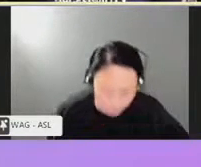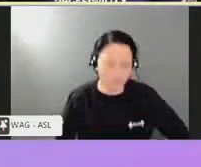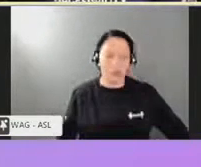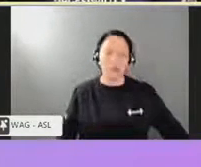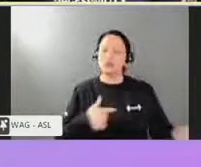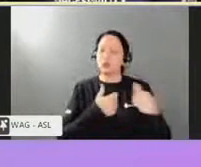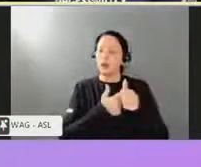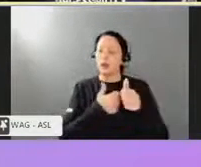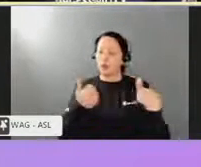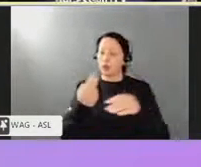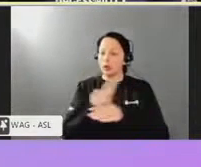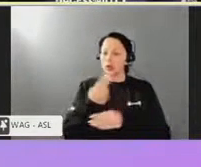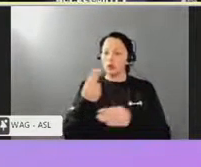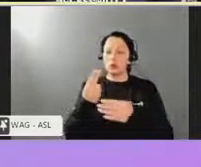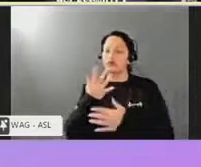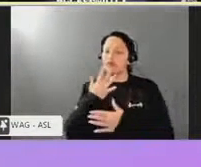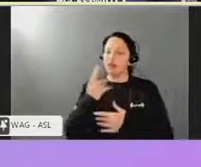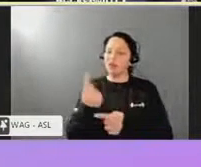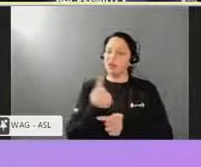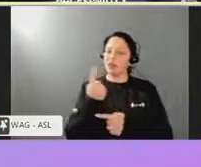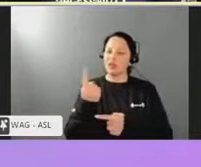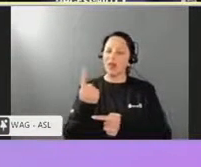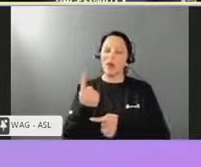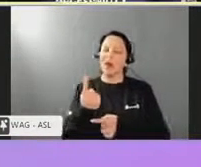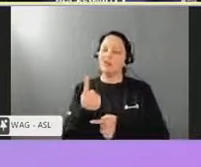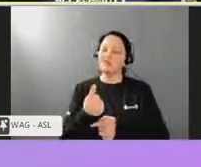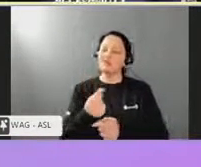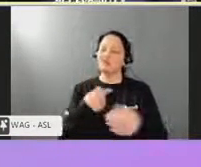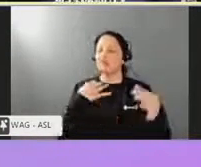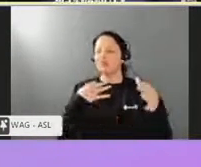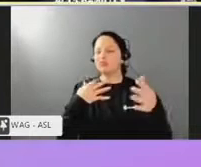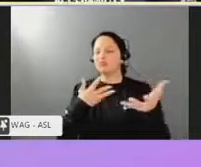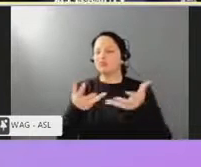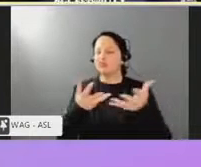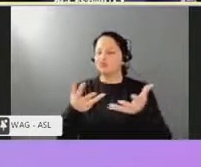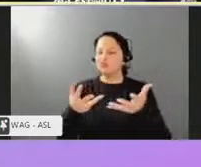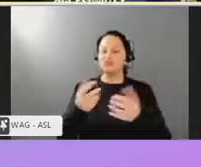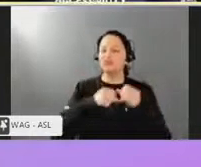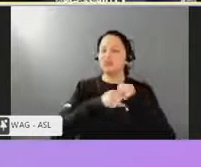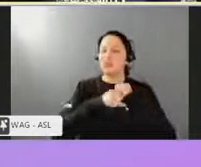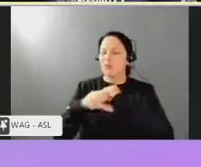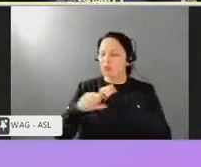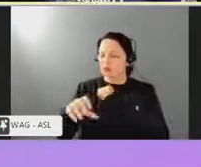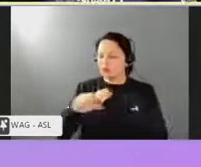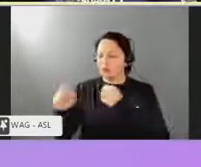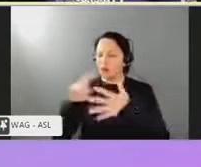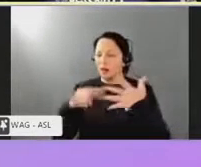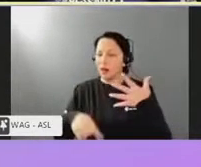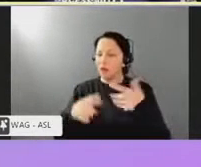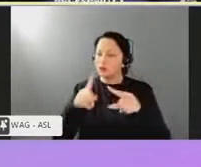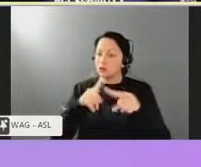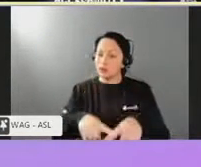usually, always? Question #4, do I systematically avoid depending on the use of color alone to convey information